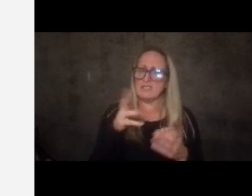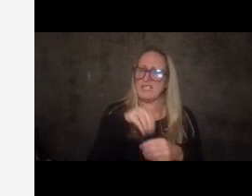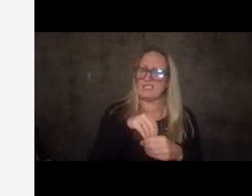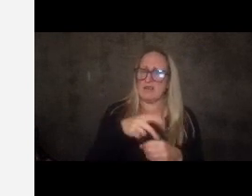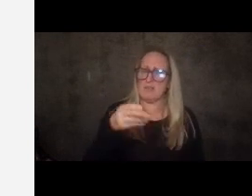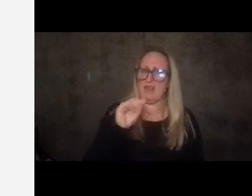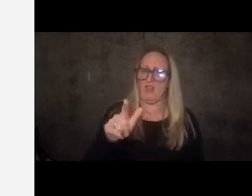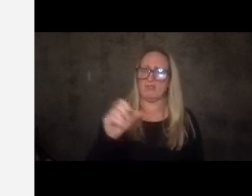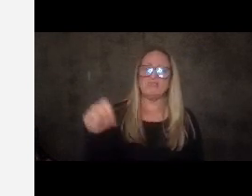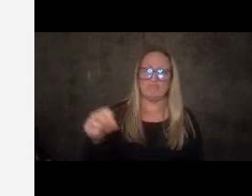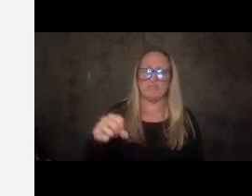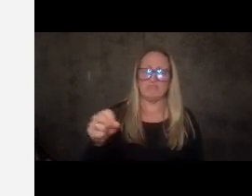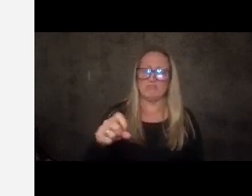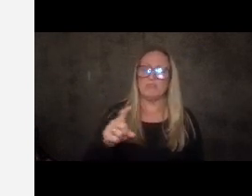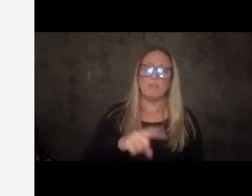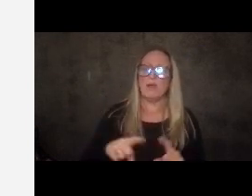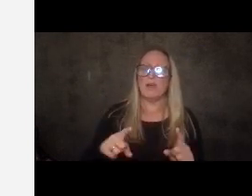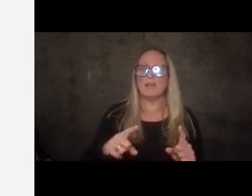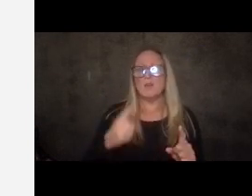panel, but generally a sentence or two is fine.